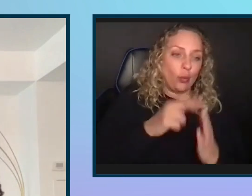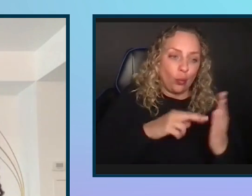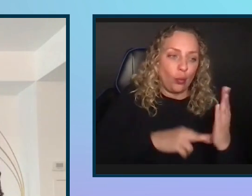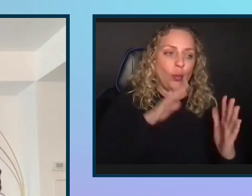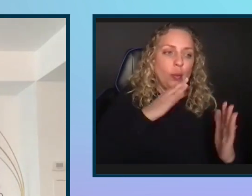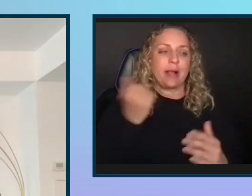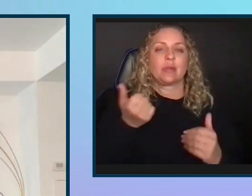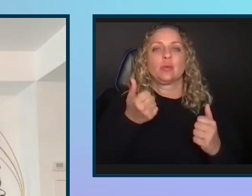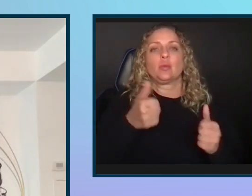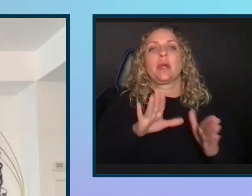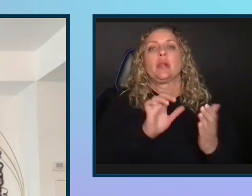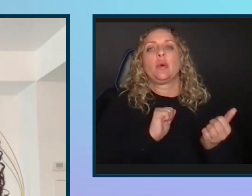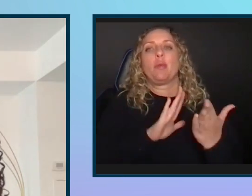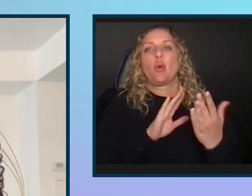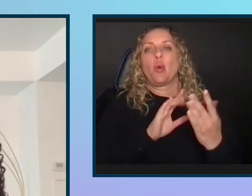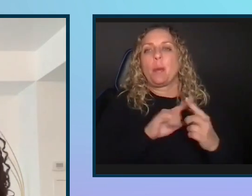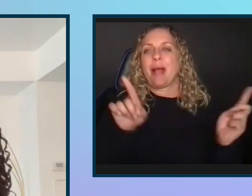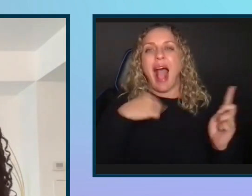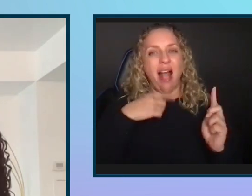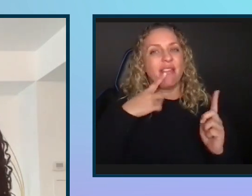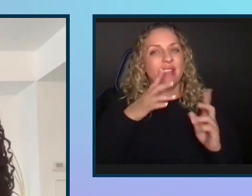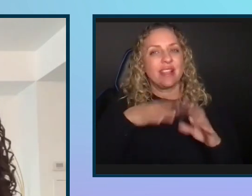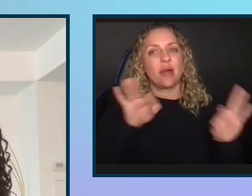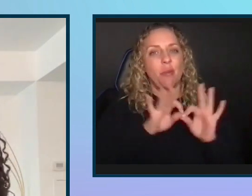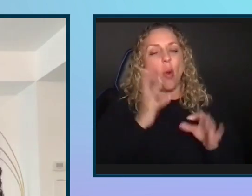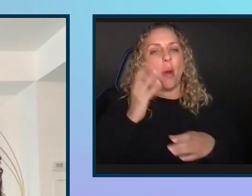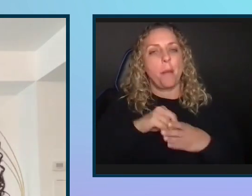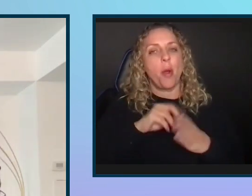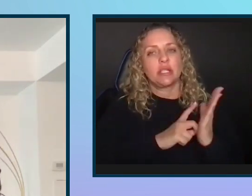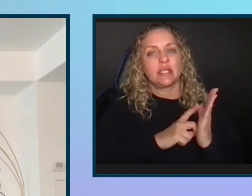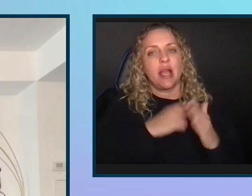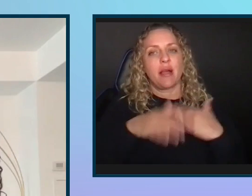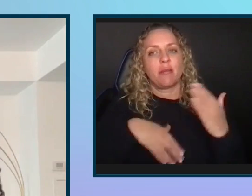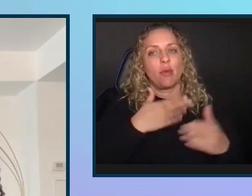but I do think it's an important part of the design process to like sit down and iterate about the best combinations